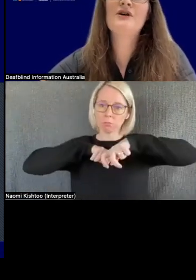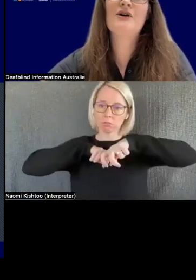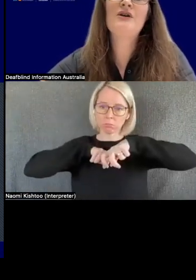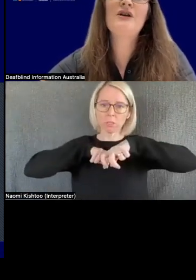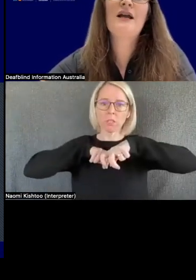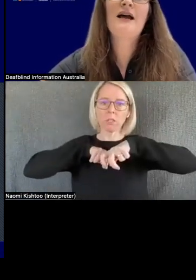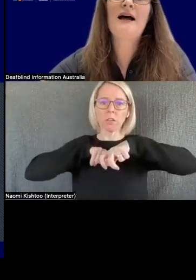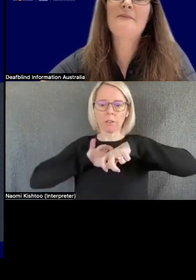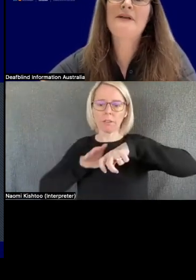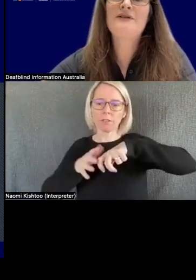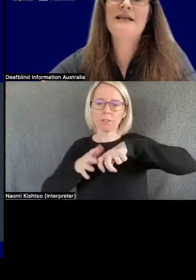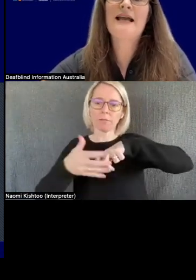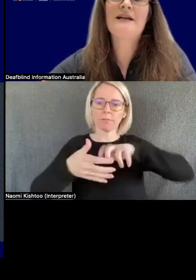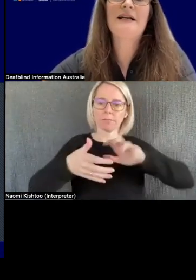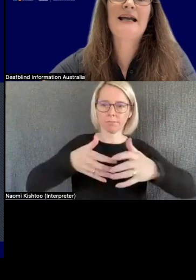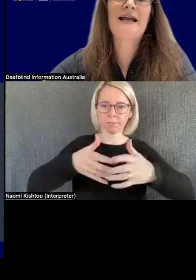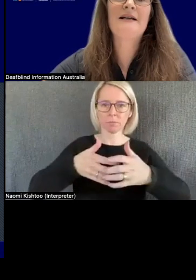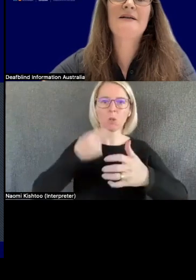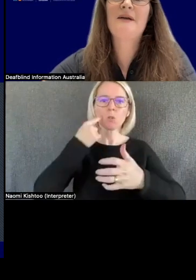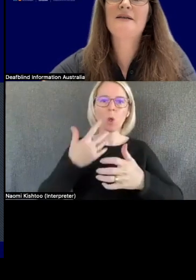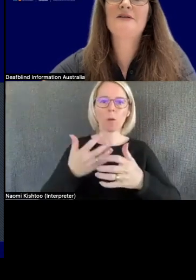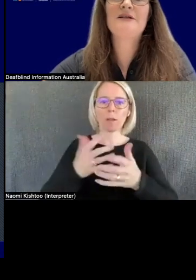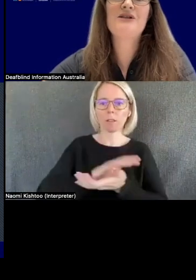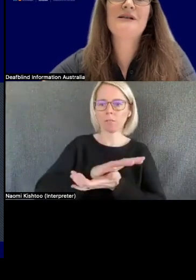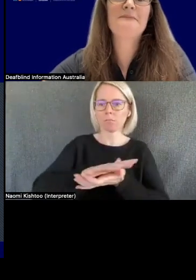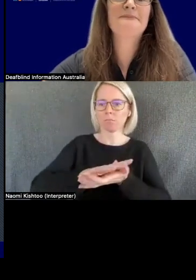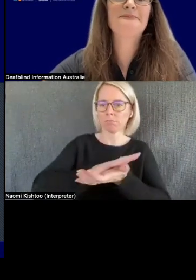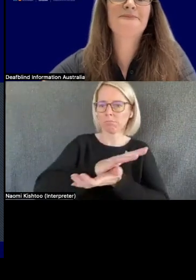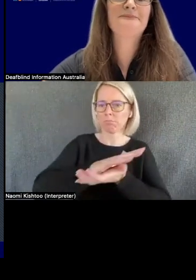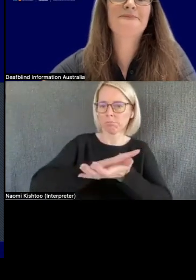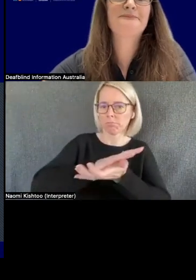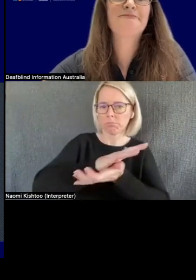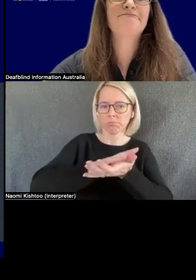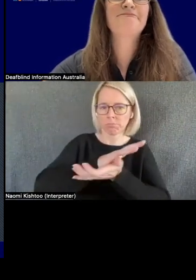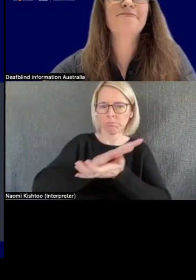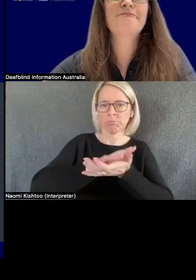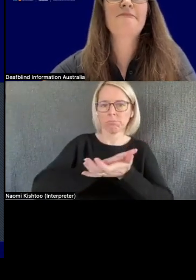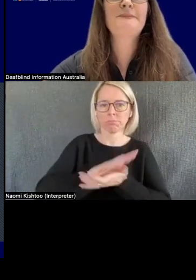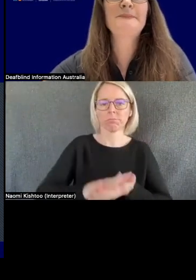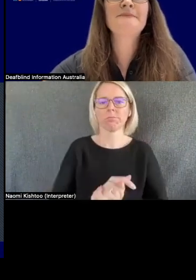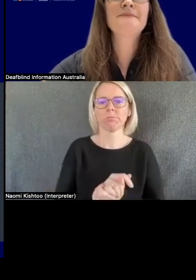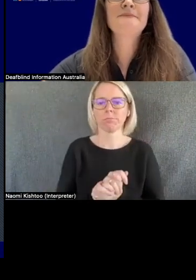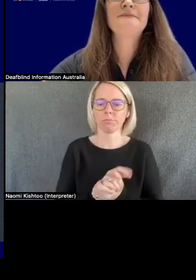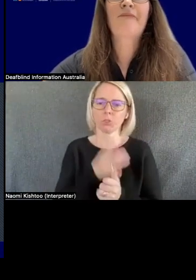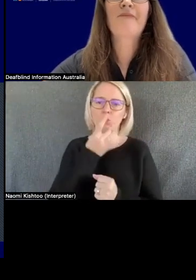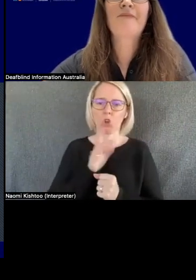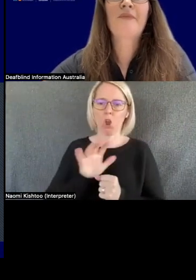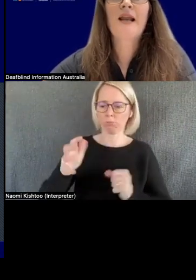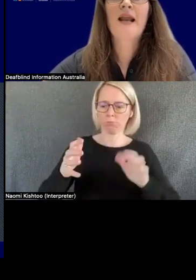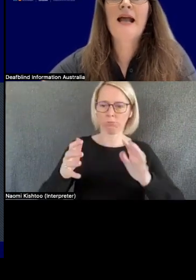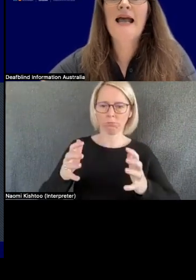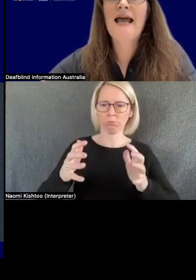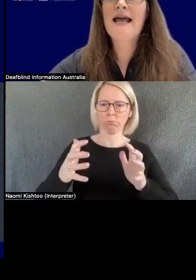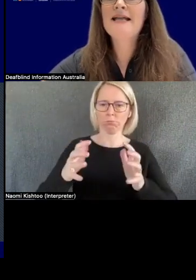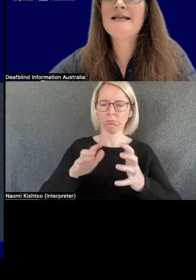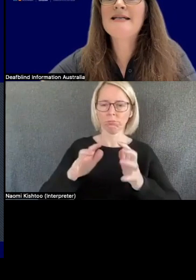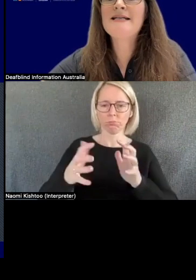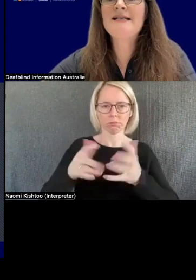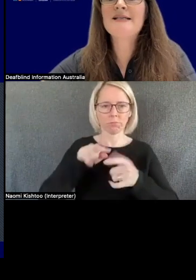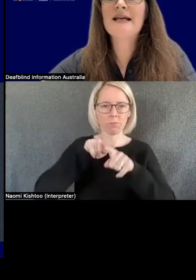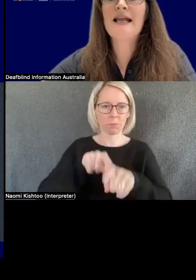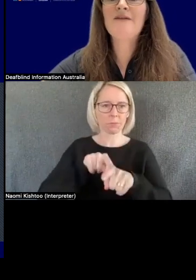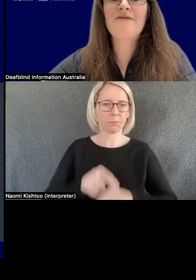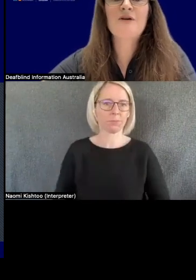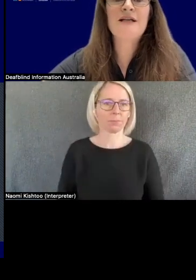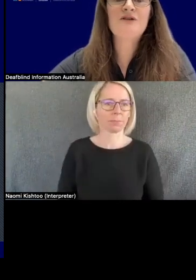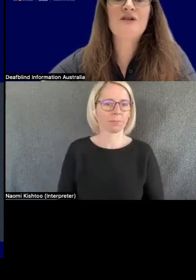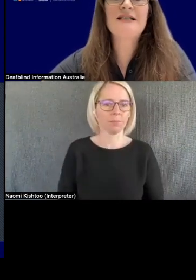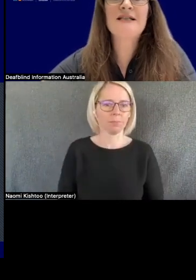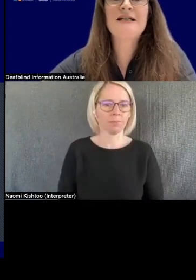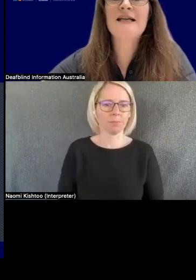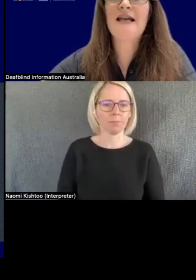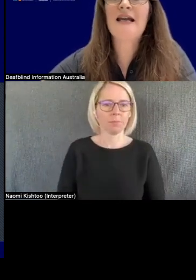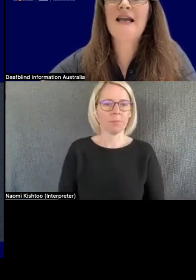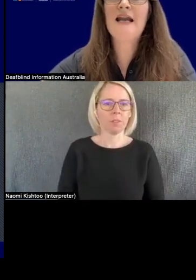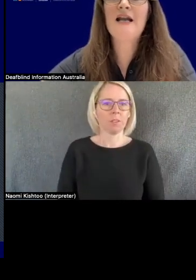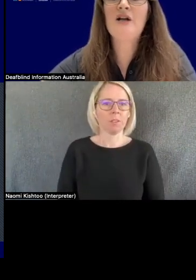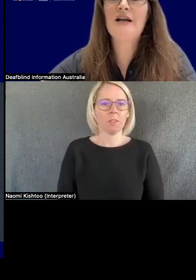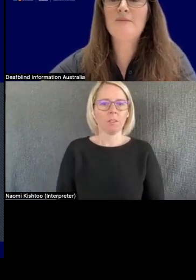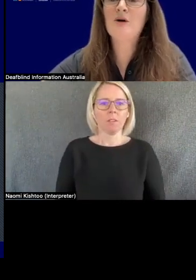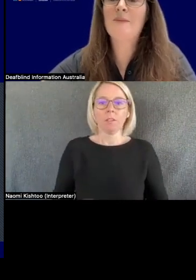dough using hand under hand methodology. If you’re interested in learning more about